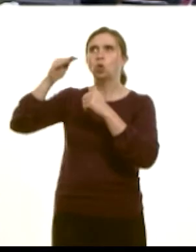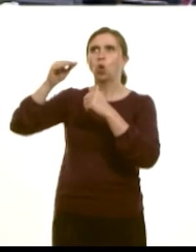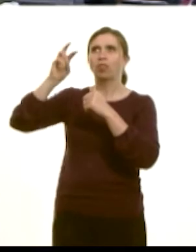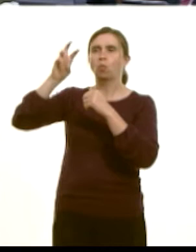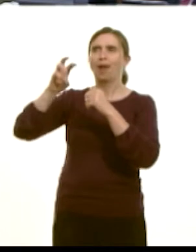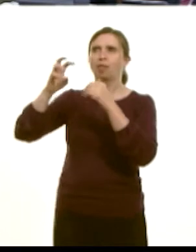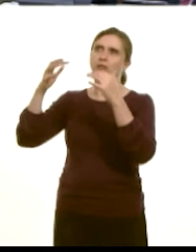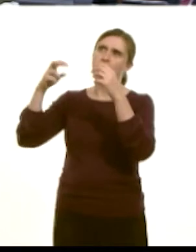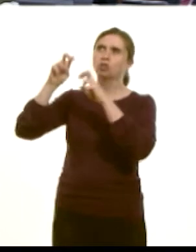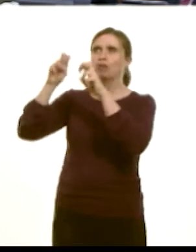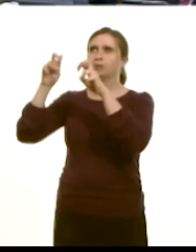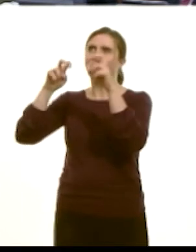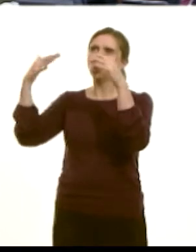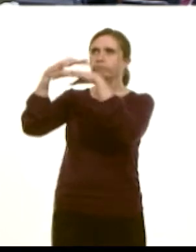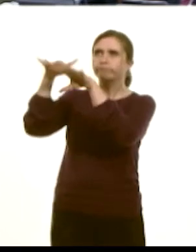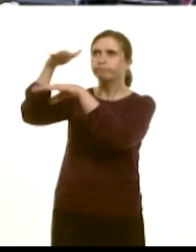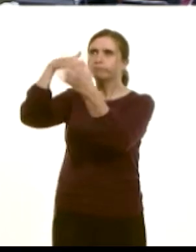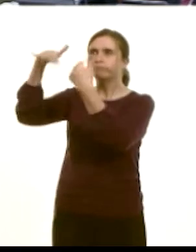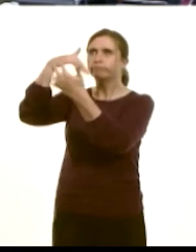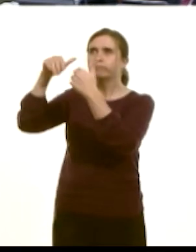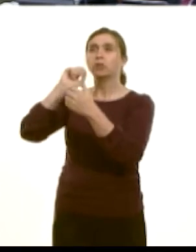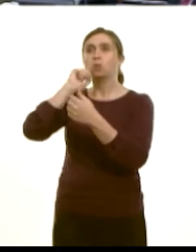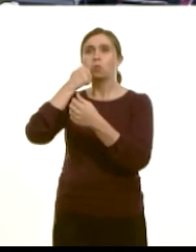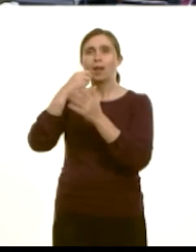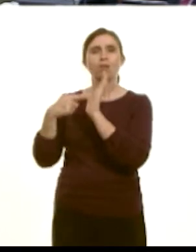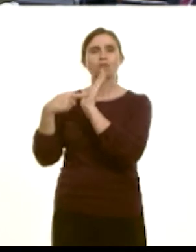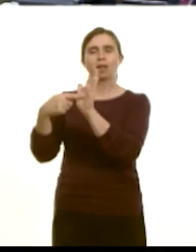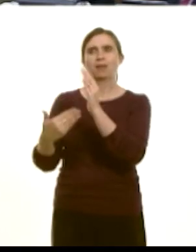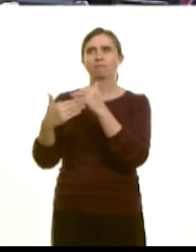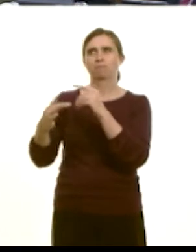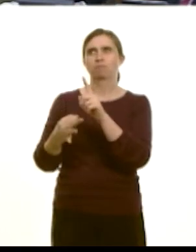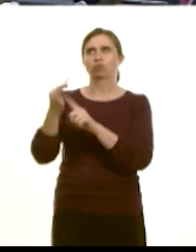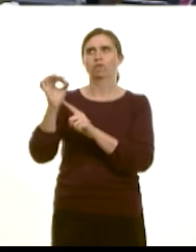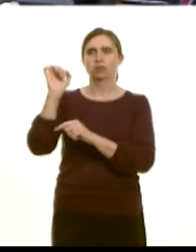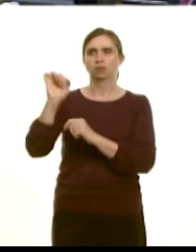north Wales transport taskforce will be providing recommendations for further improvements. Mark Isherwood: Thank you.